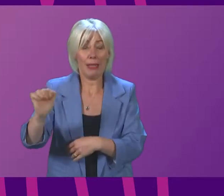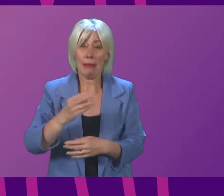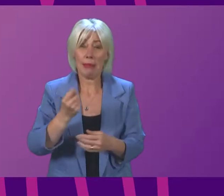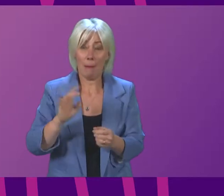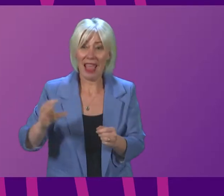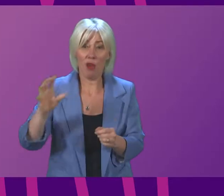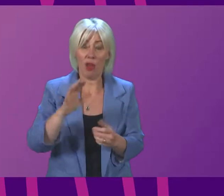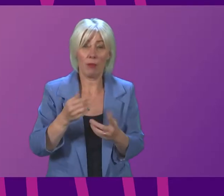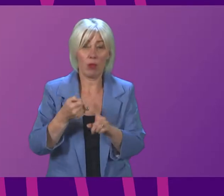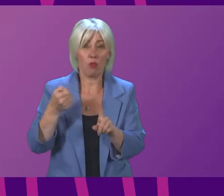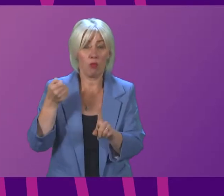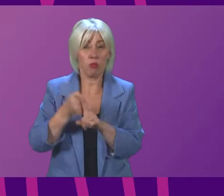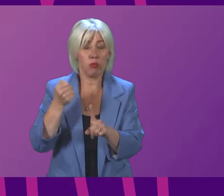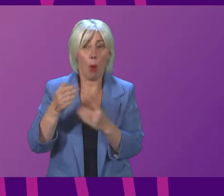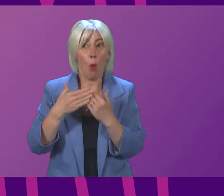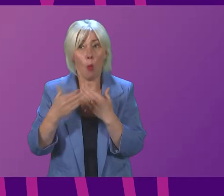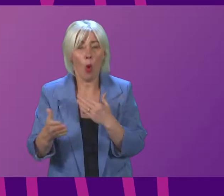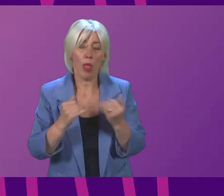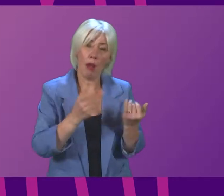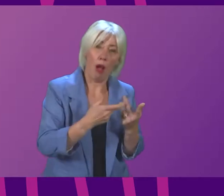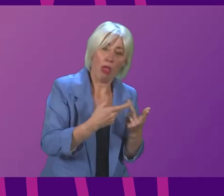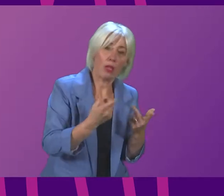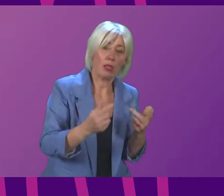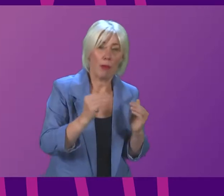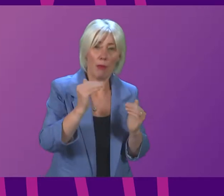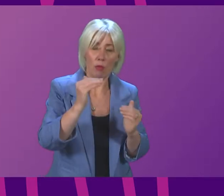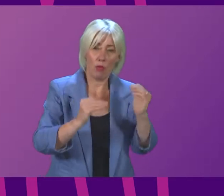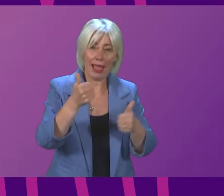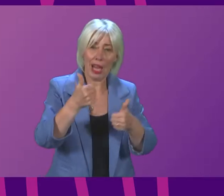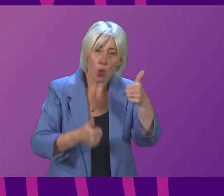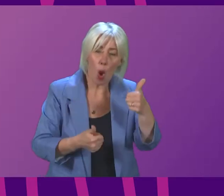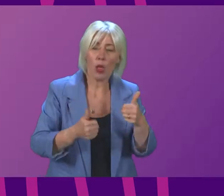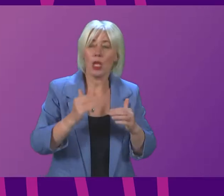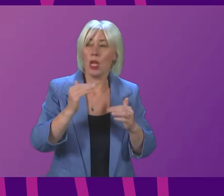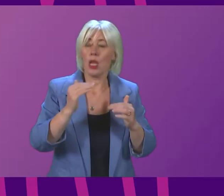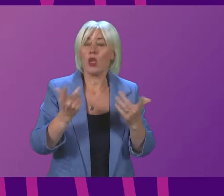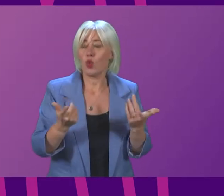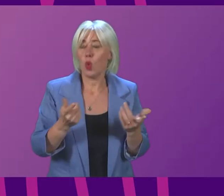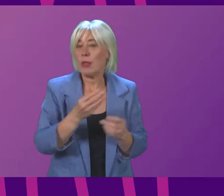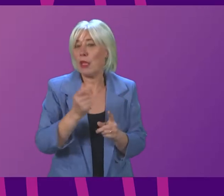a consequence of some of the underlying issues of inequality that exist in those areas. Those